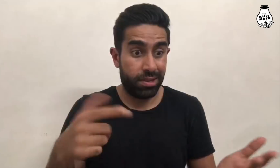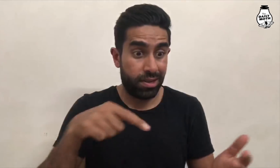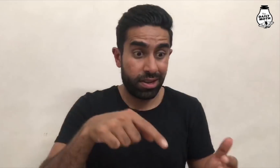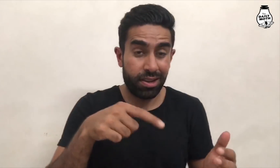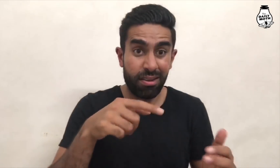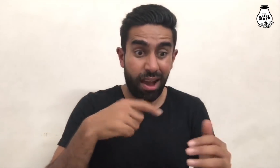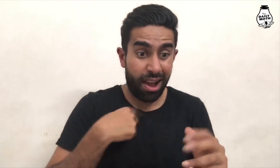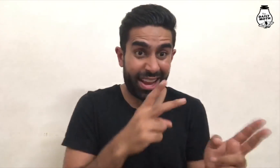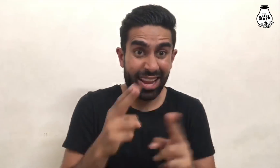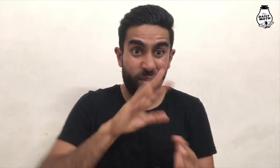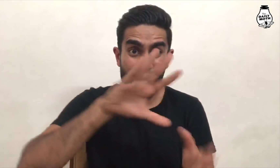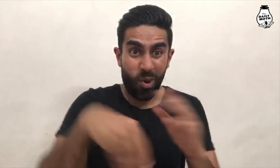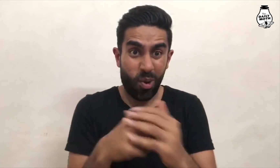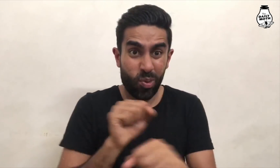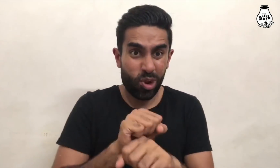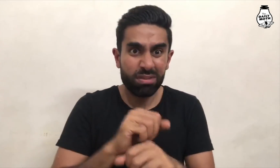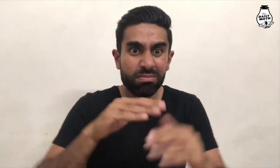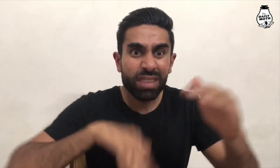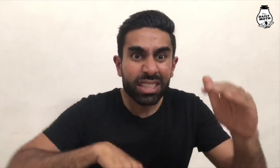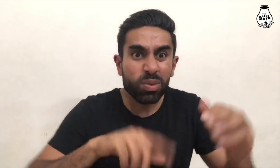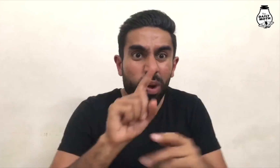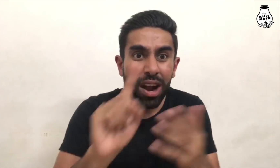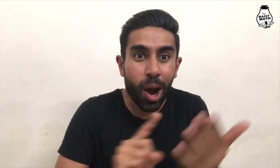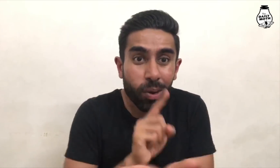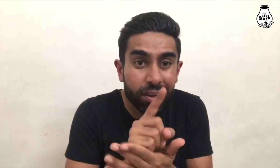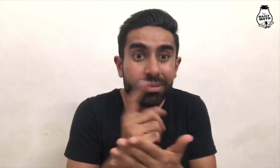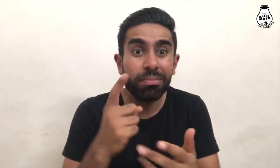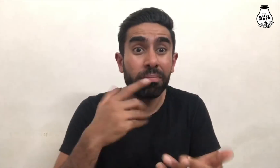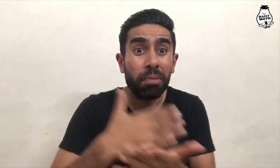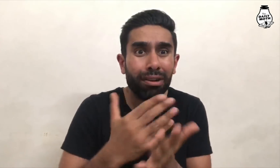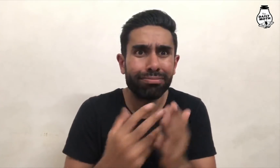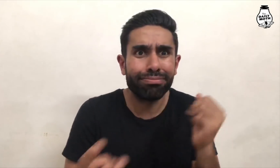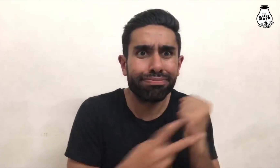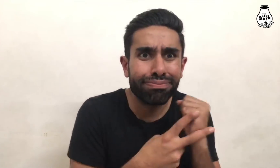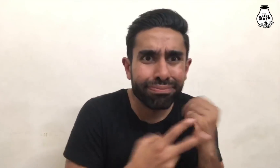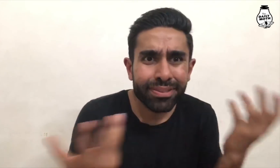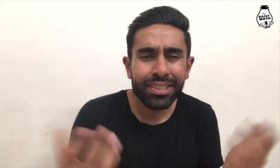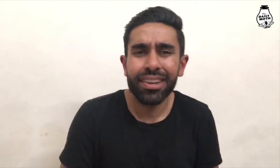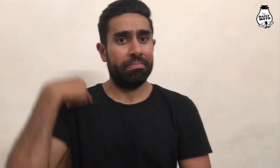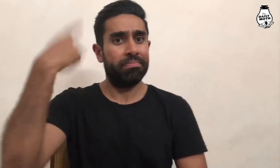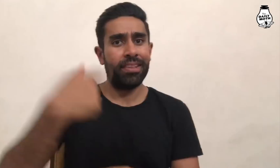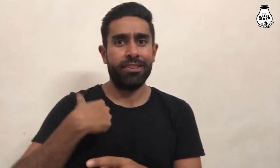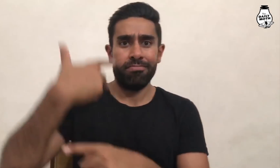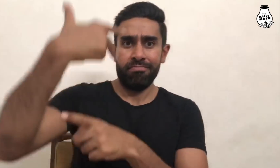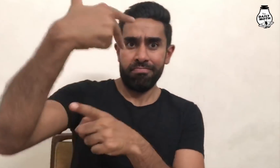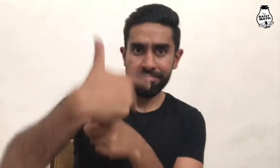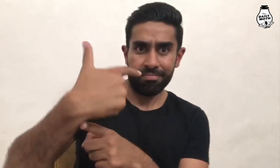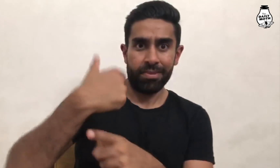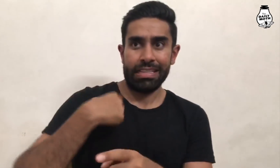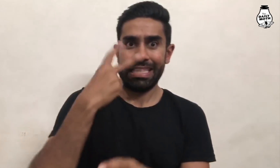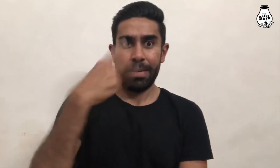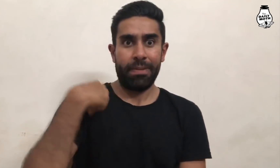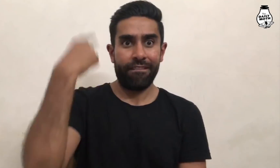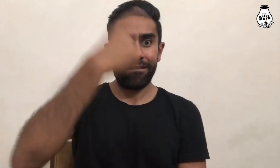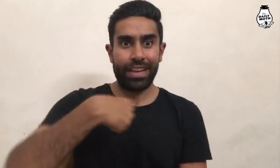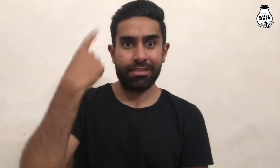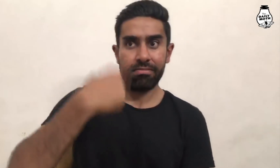The editing work took less than an hour. It is a budget-saver. Also, when I've set a camera and see my face,